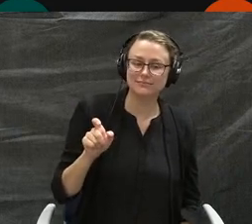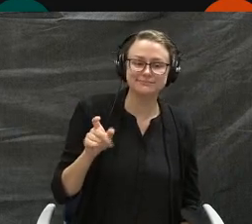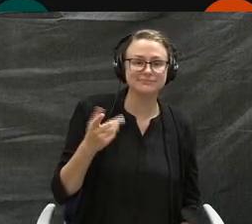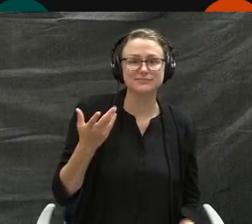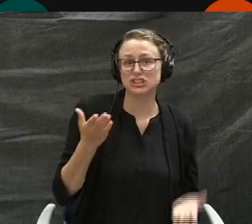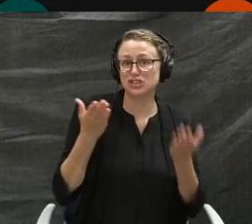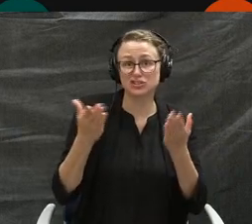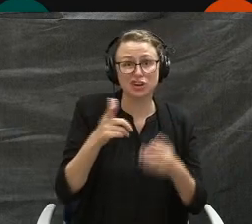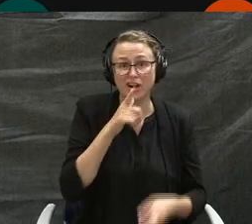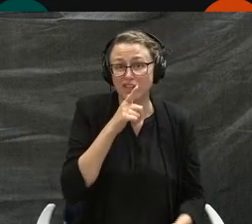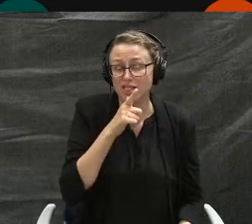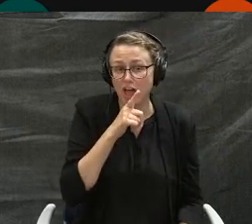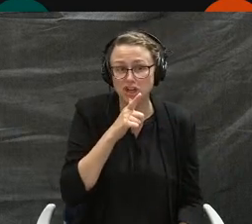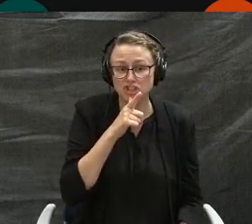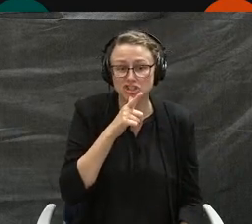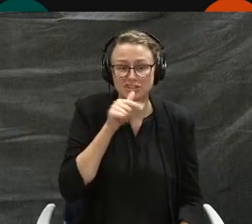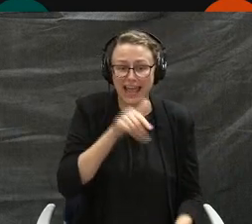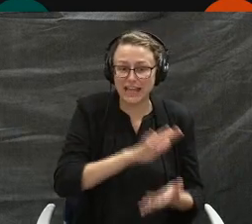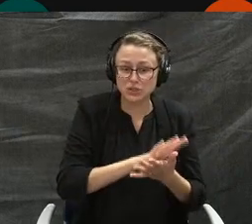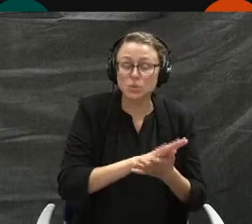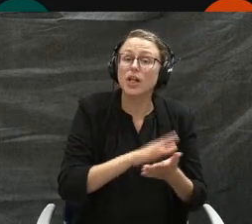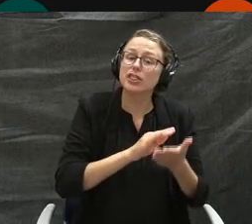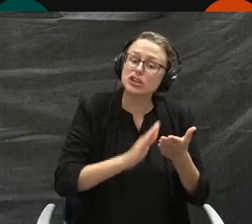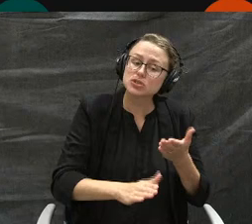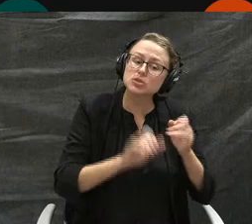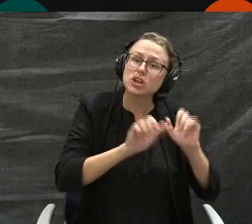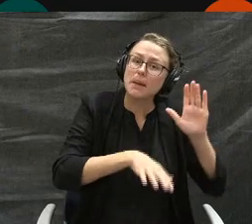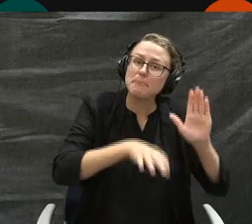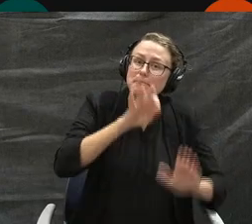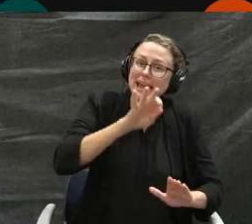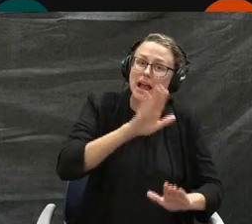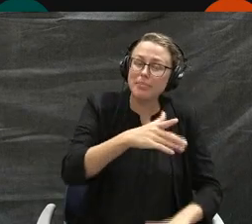at school, but that the students could actually pick up their